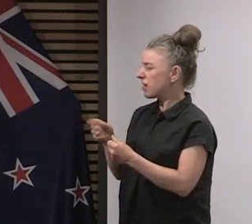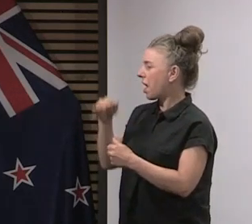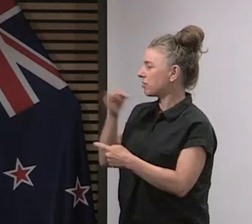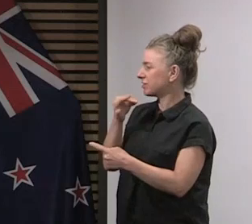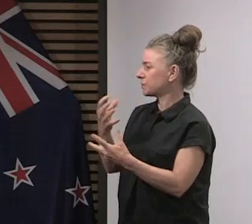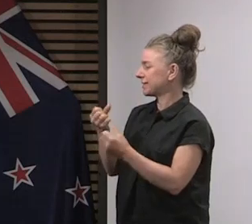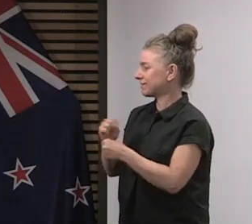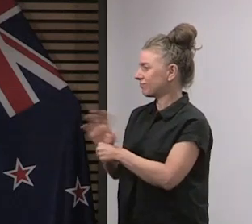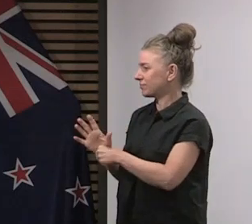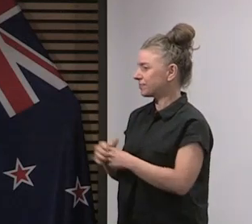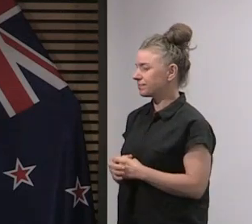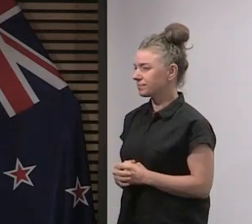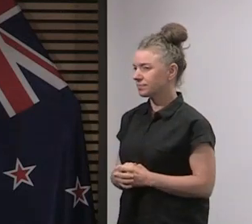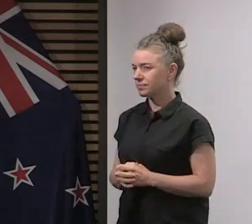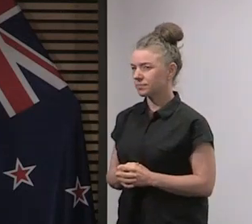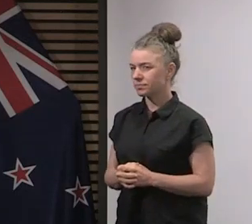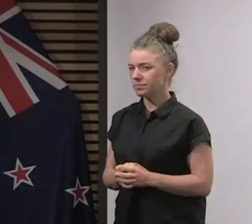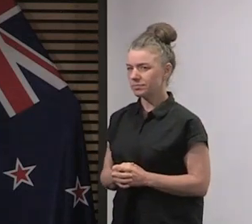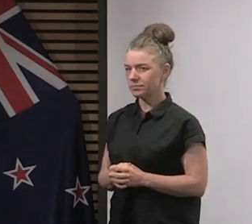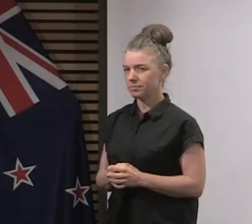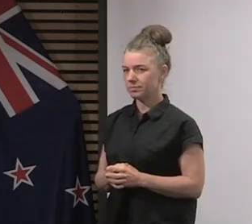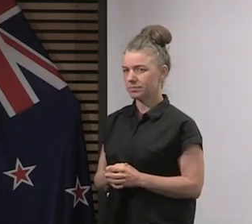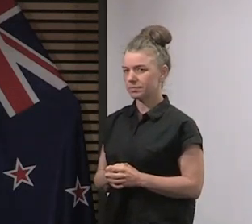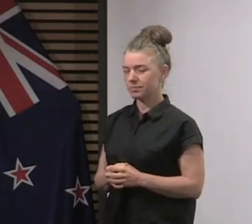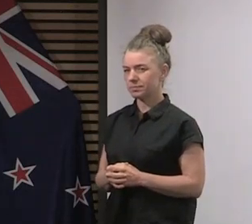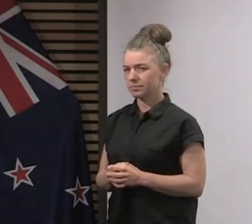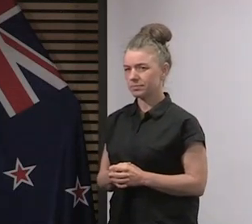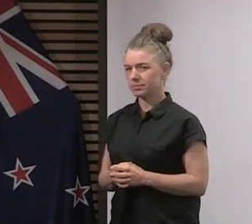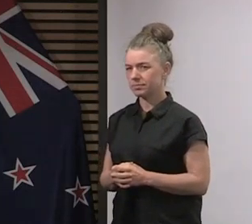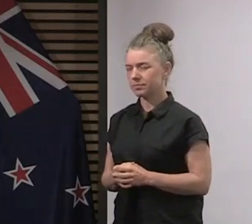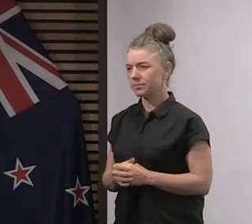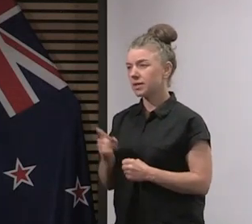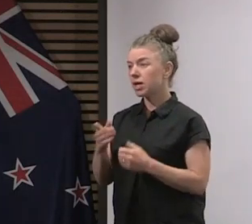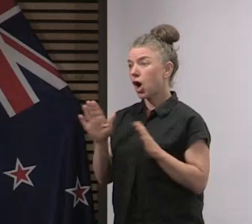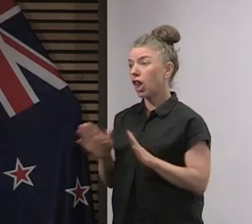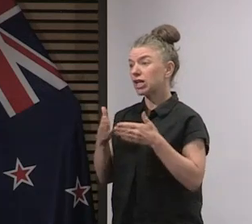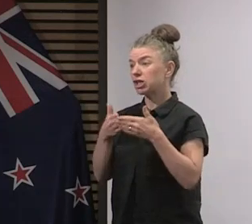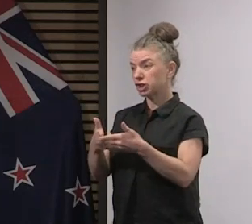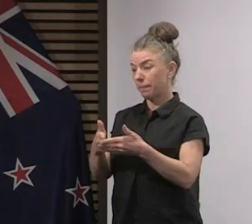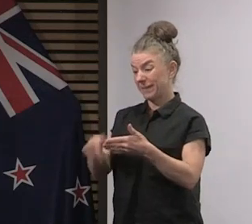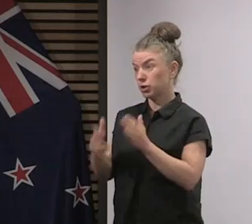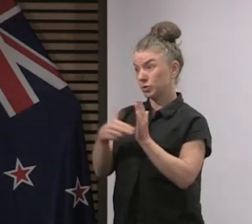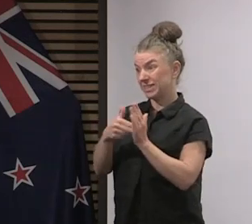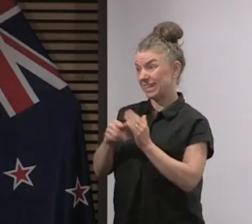about what the likelihood was of those staff members having been infected. The Ruby Princess took